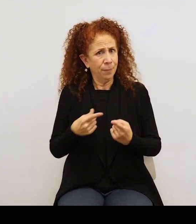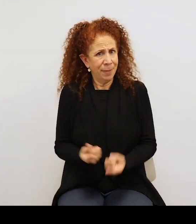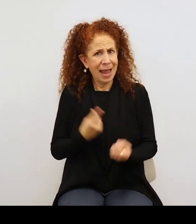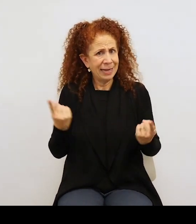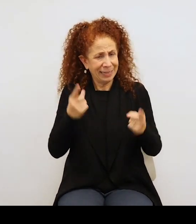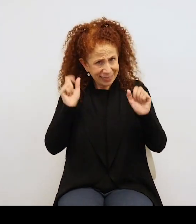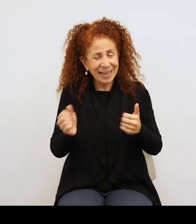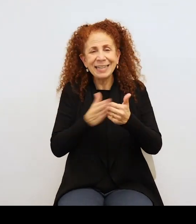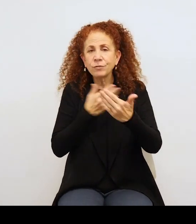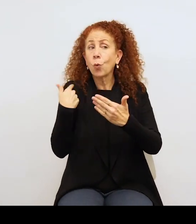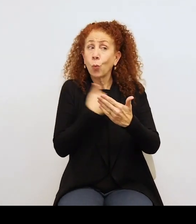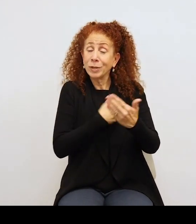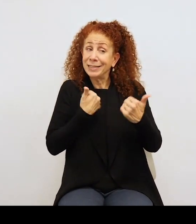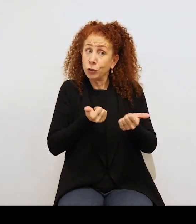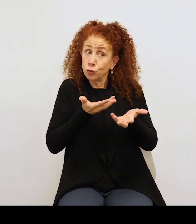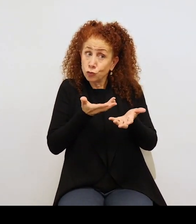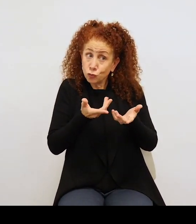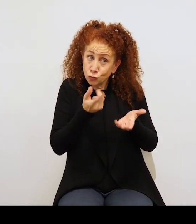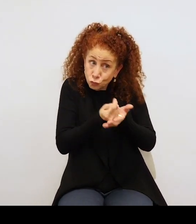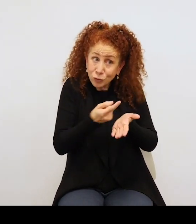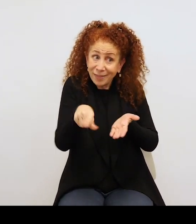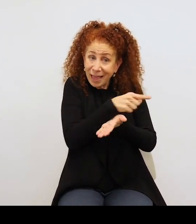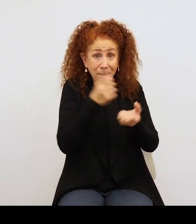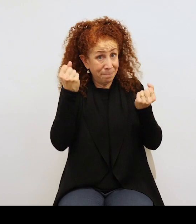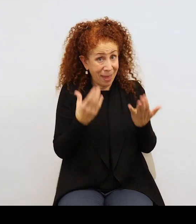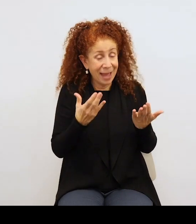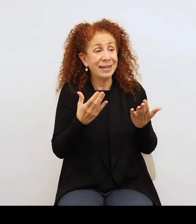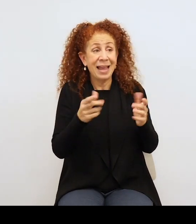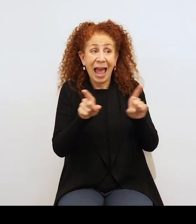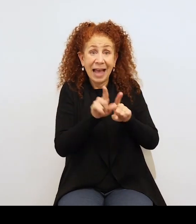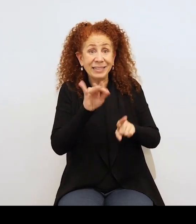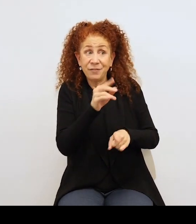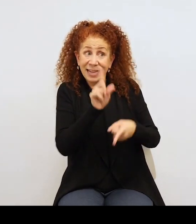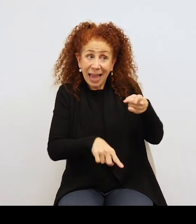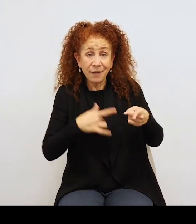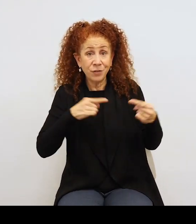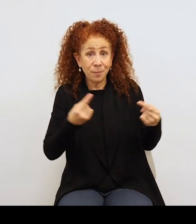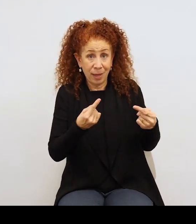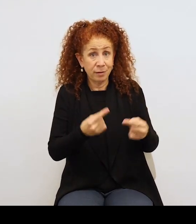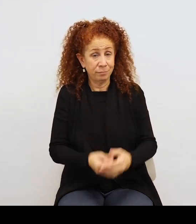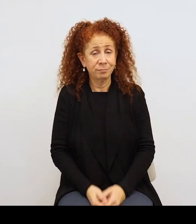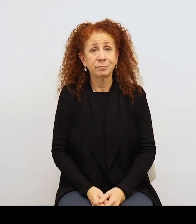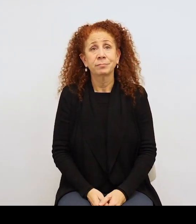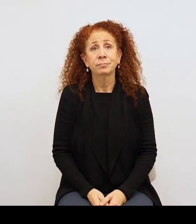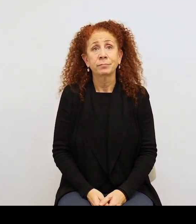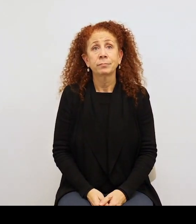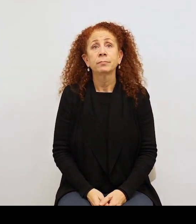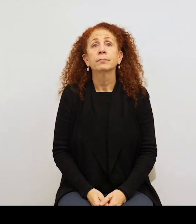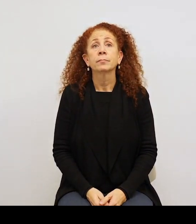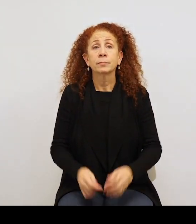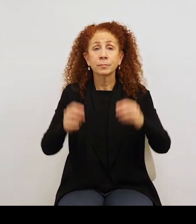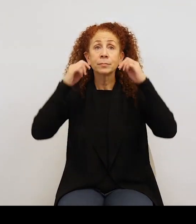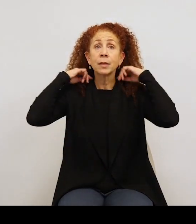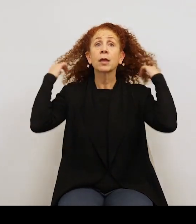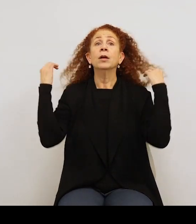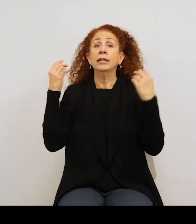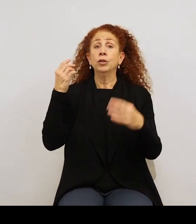even though we still treat them, many of them, as if they can't. In Germany, there is a debate right now, for instance,